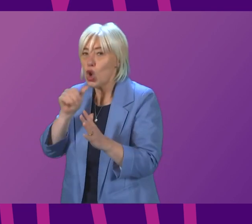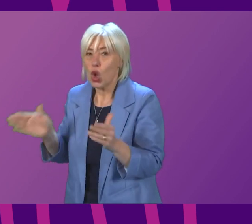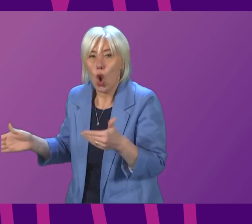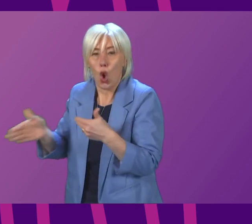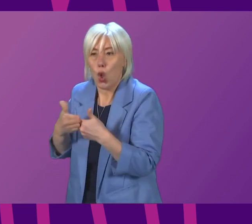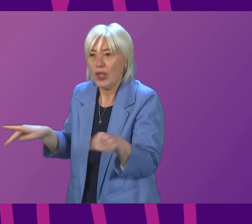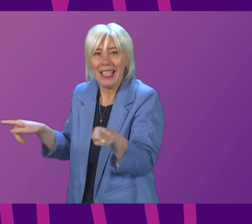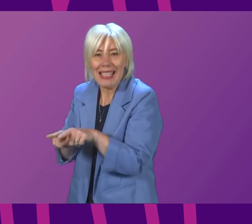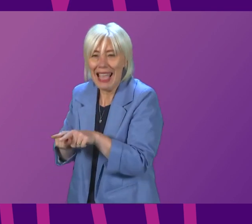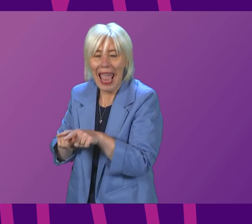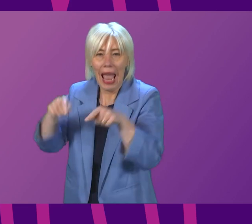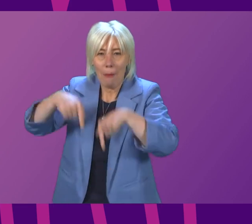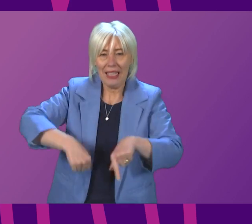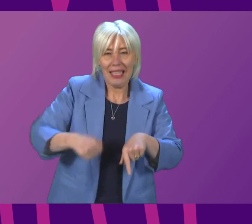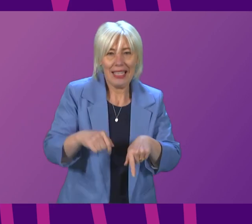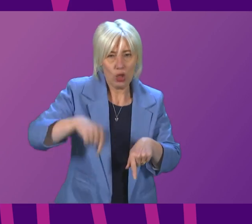were shut down by Nicola Sturgeon.